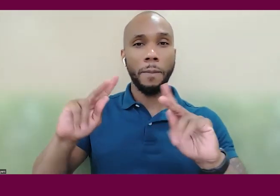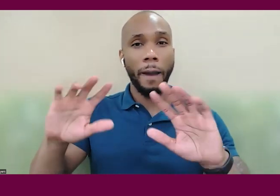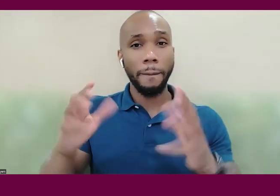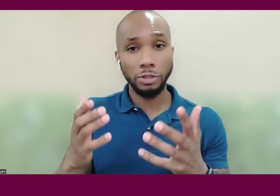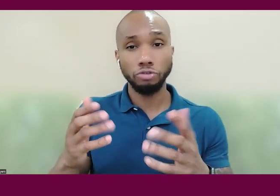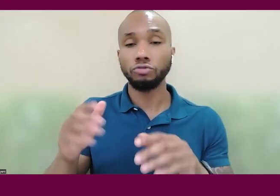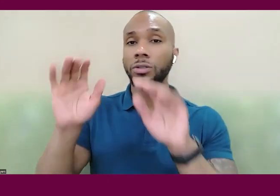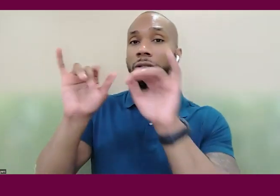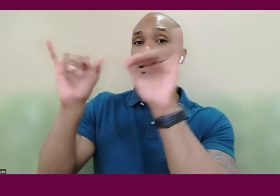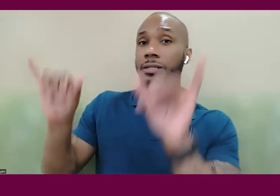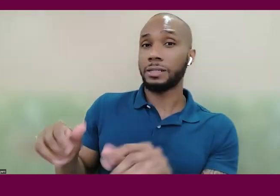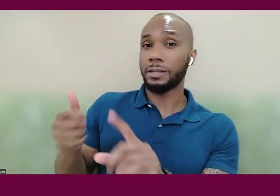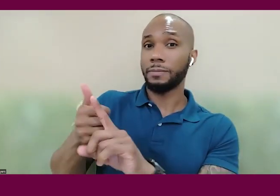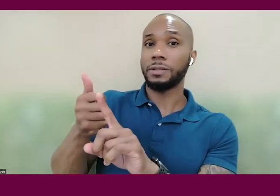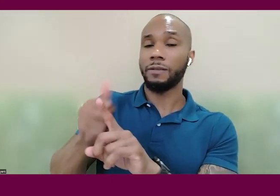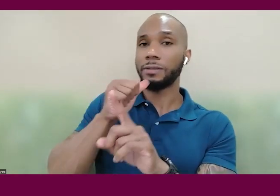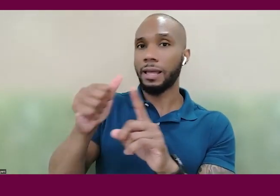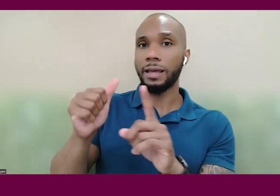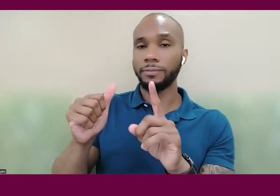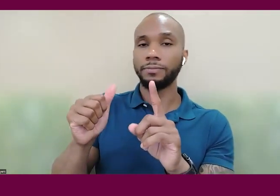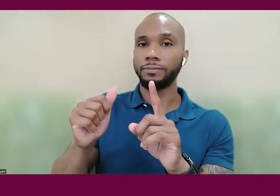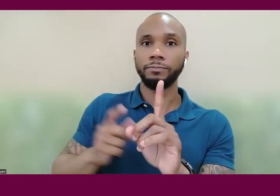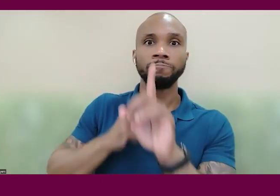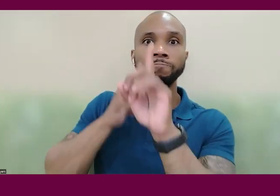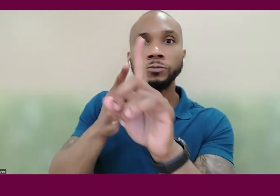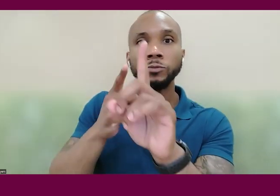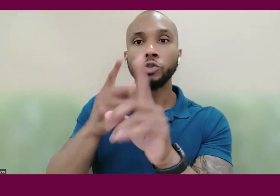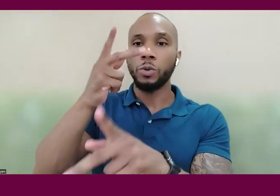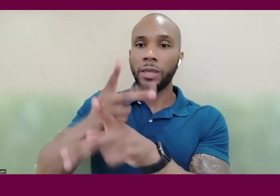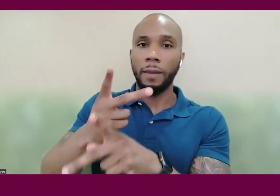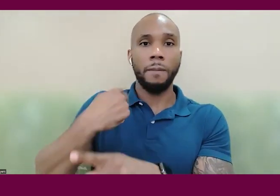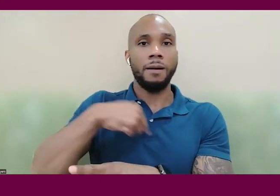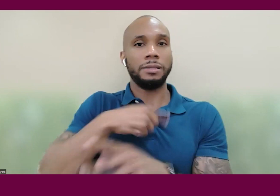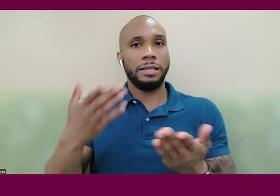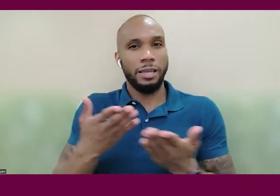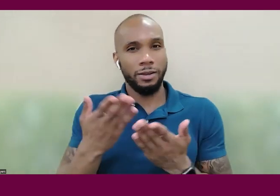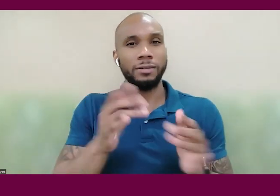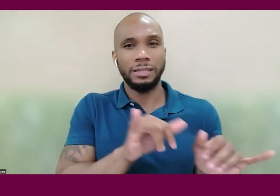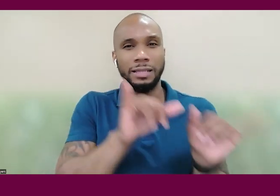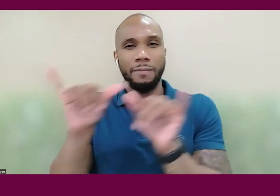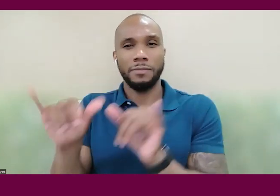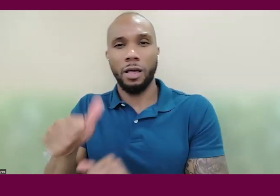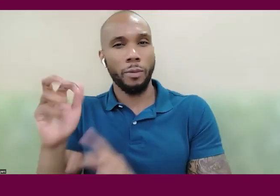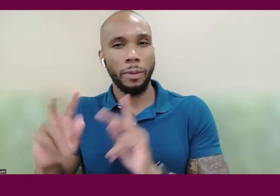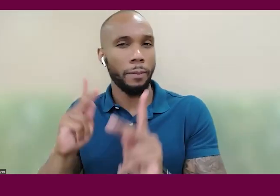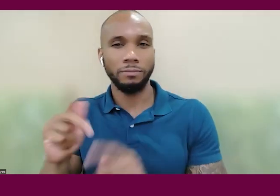The system is not geared to keep us here as long as other people.